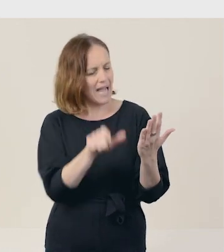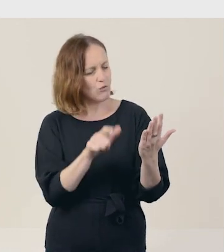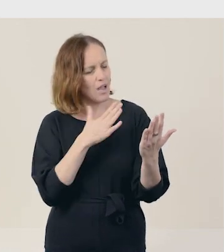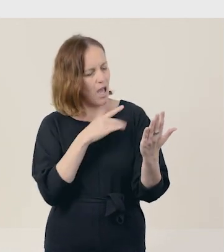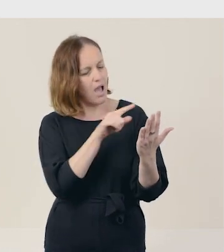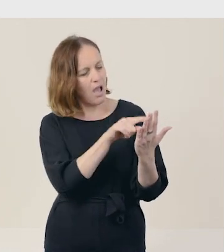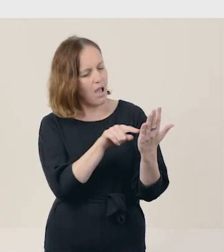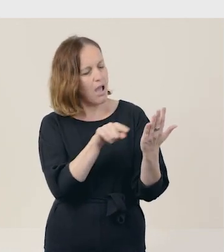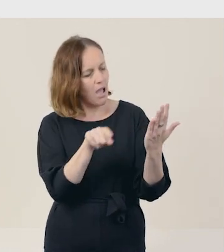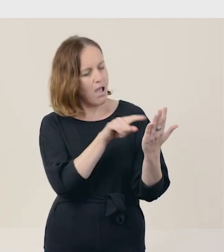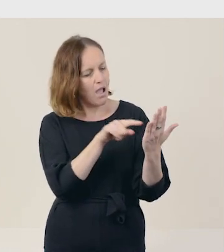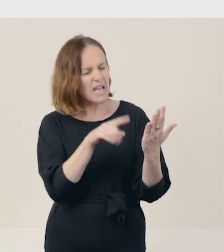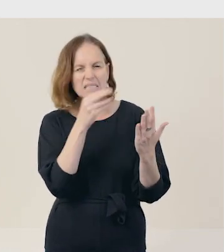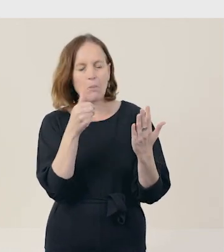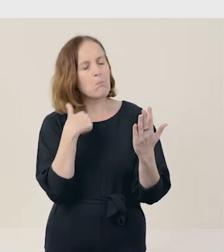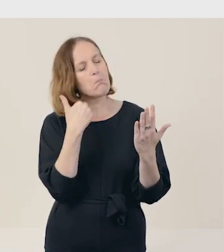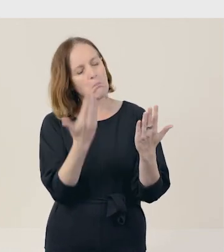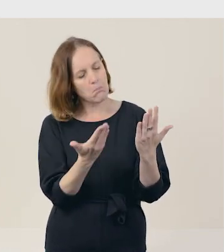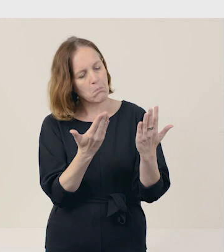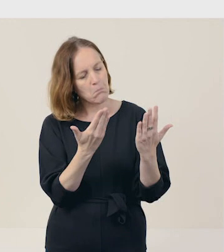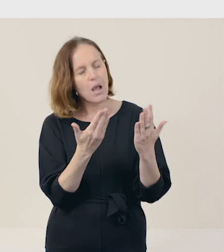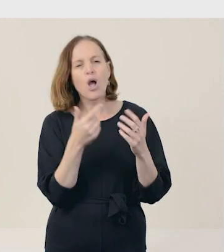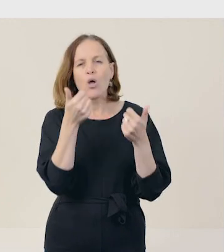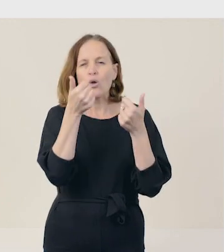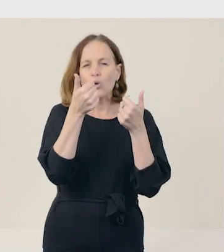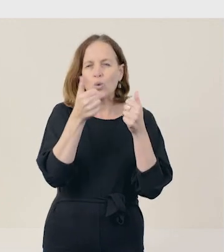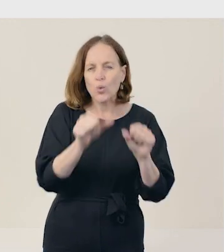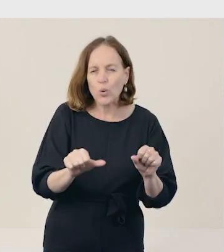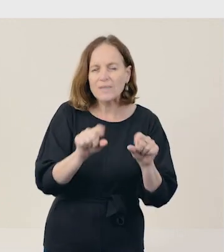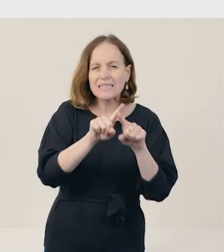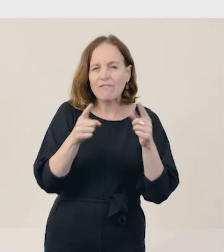and indirect, showing the reader through use of techniques and strategies.